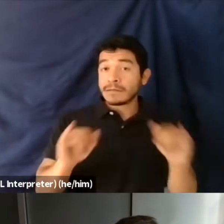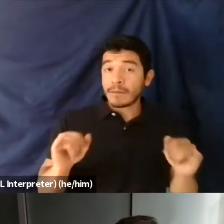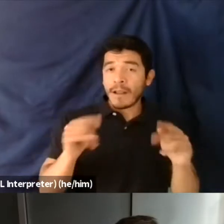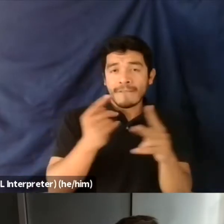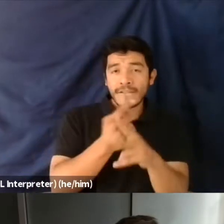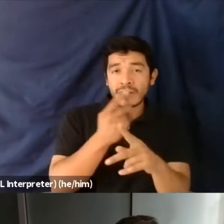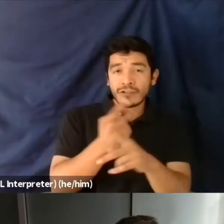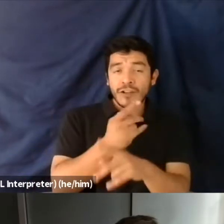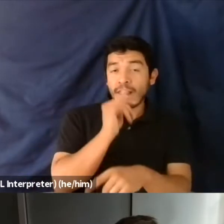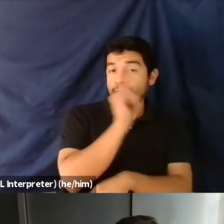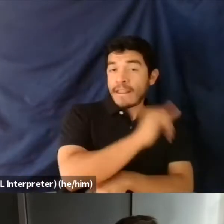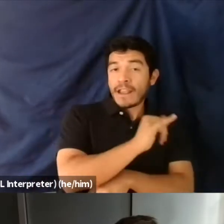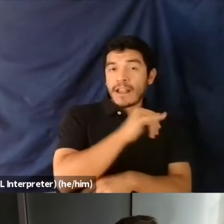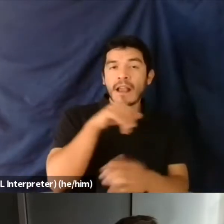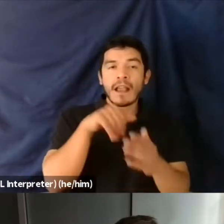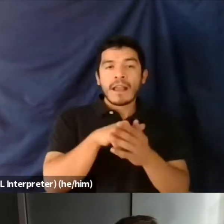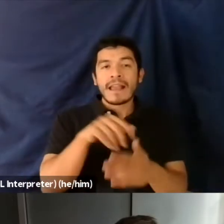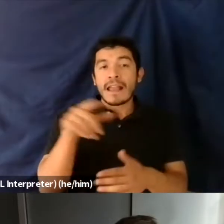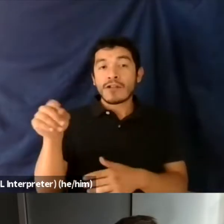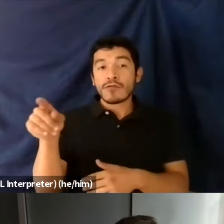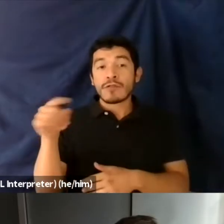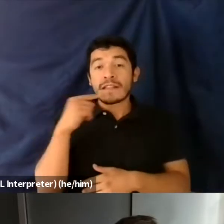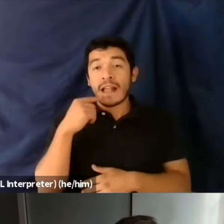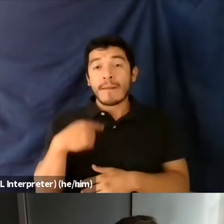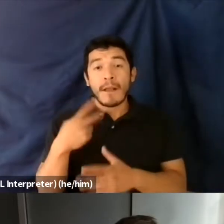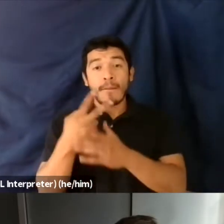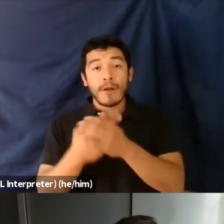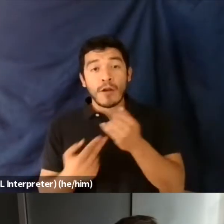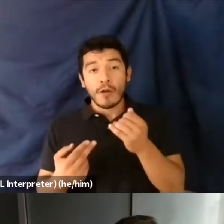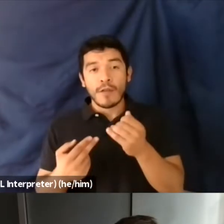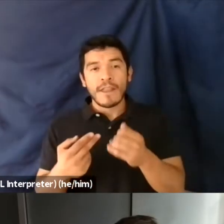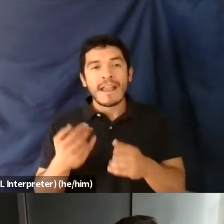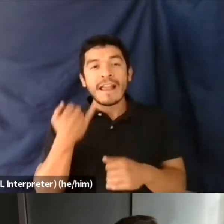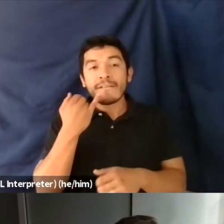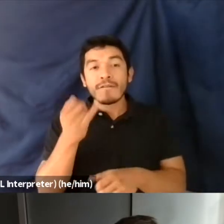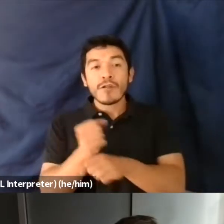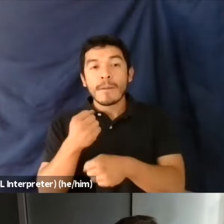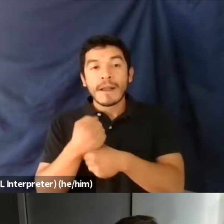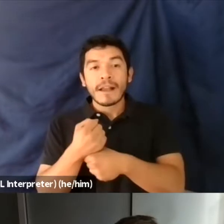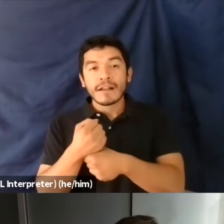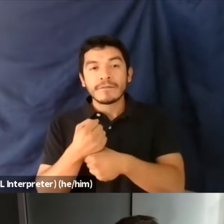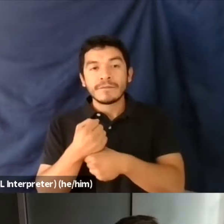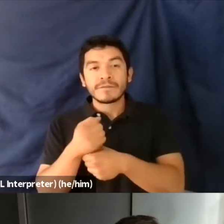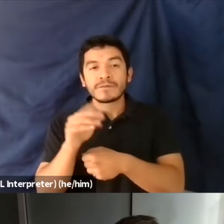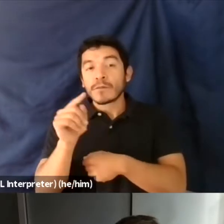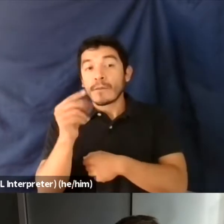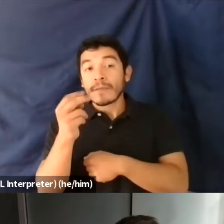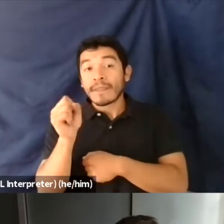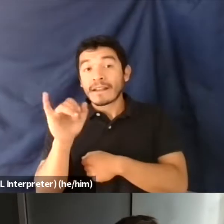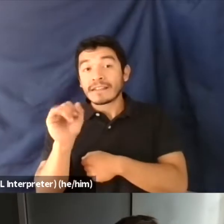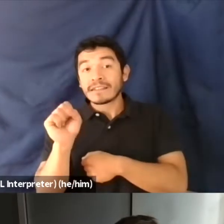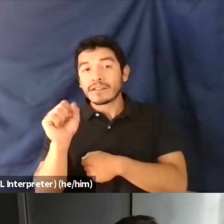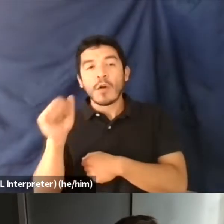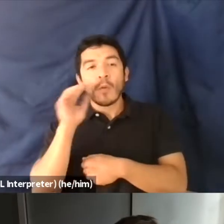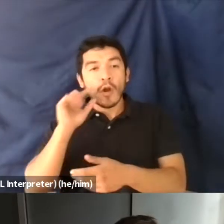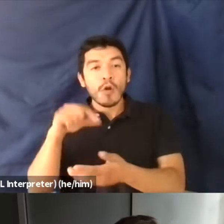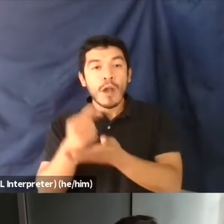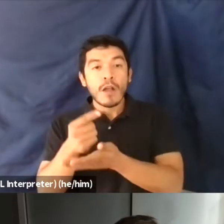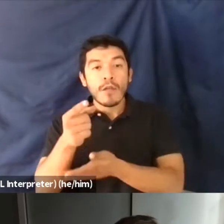in why you're telling me both, if you don't like make a feature or you don't make your thesis, we're gonna graduate you without using the equipment,